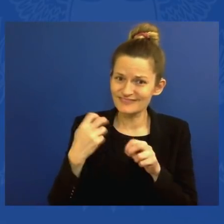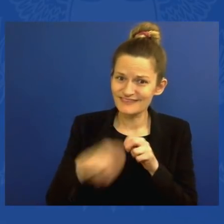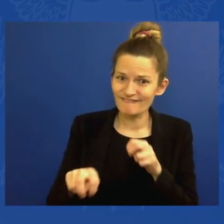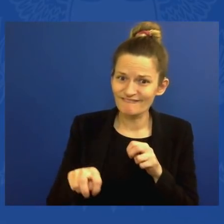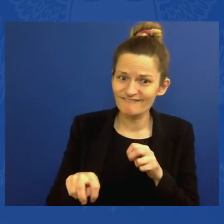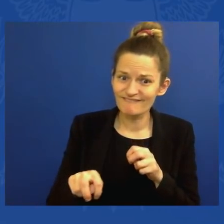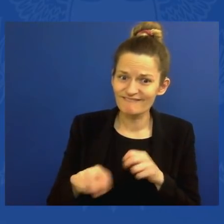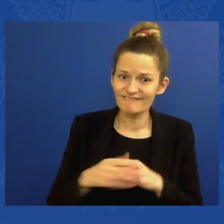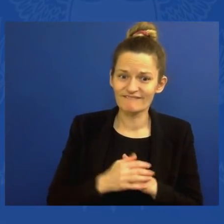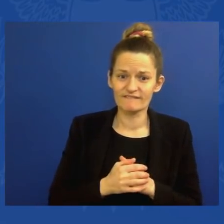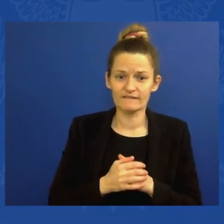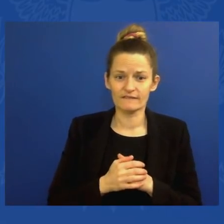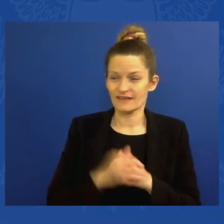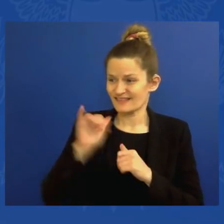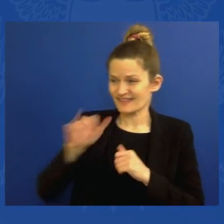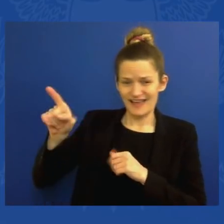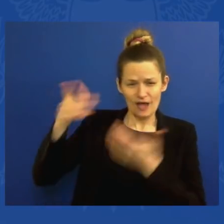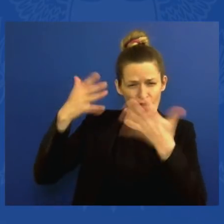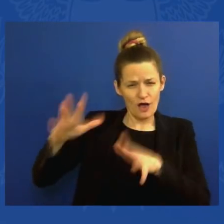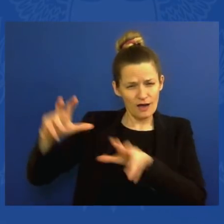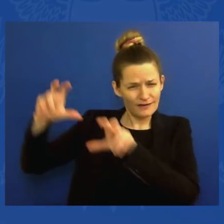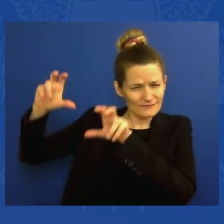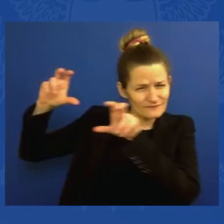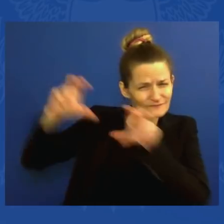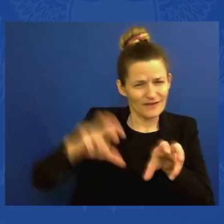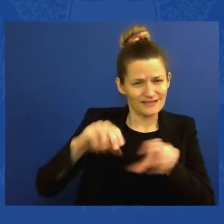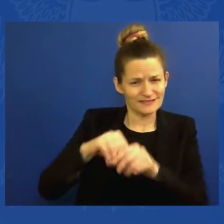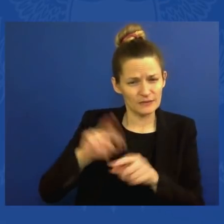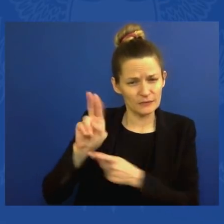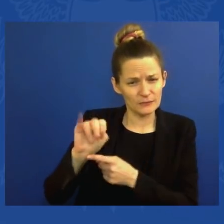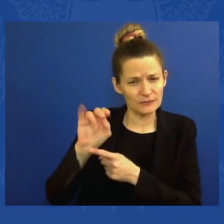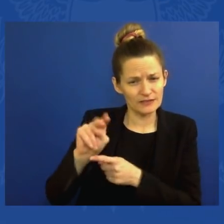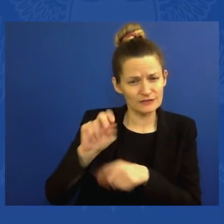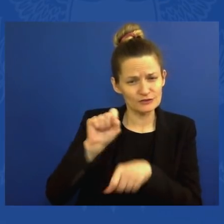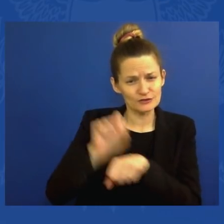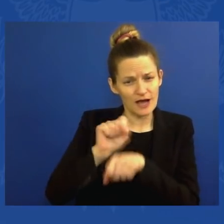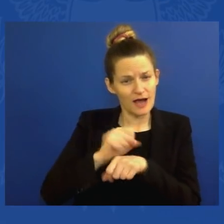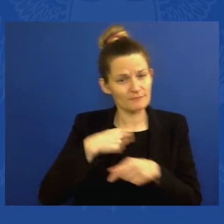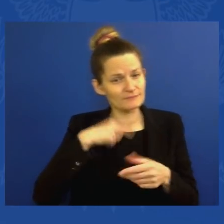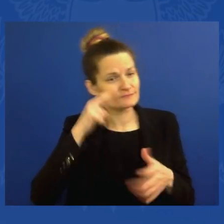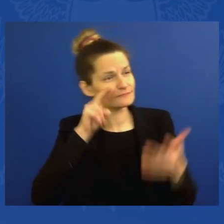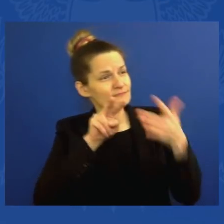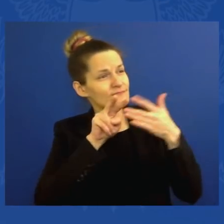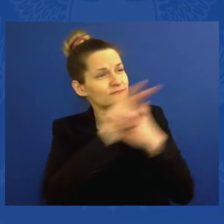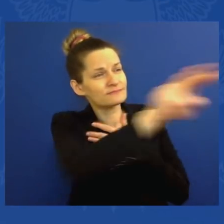that will support working families for generations to come. A proud partner and future and a future,